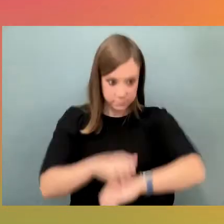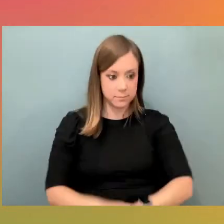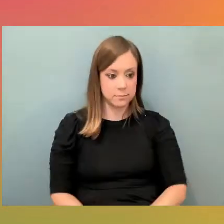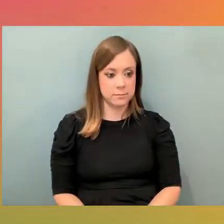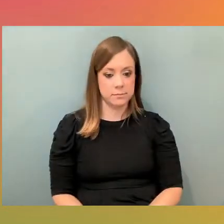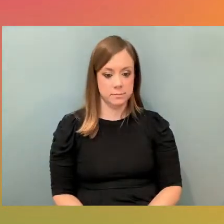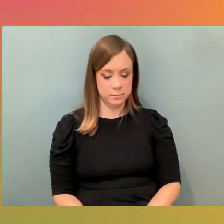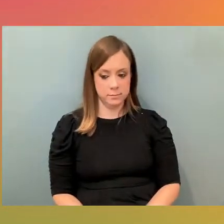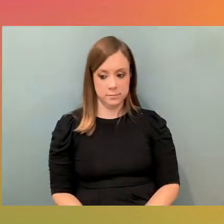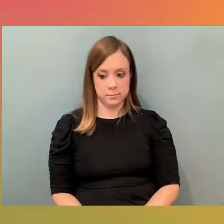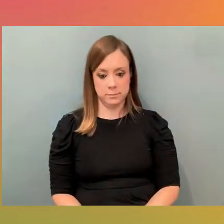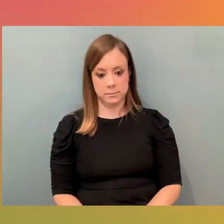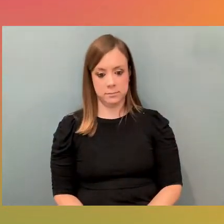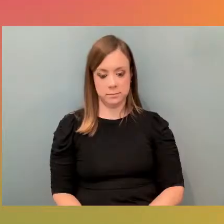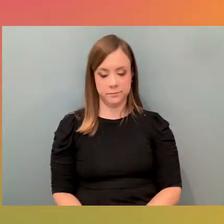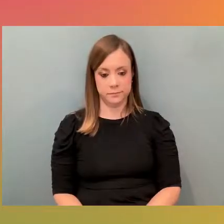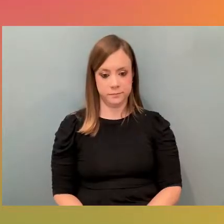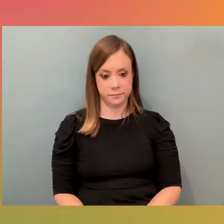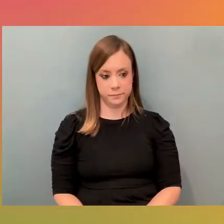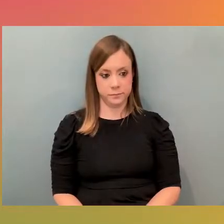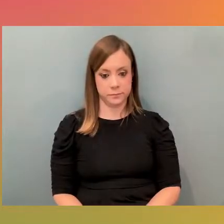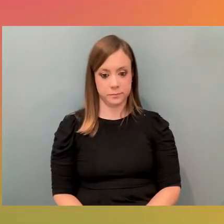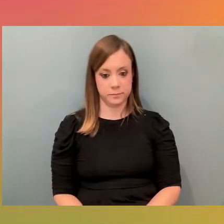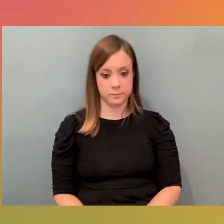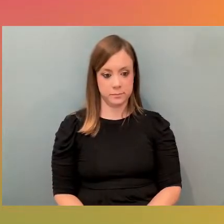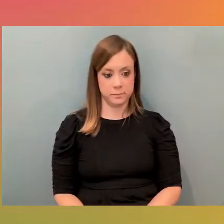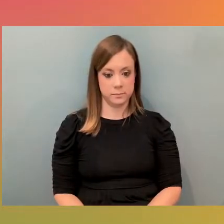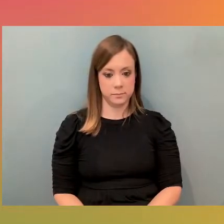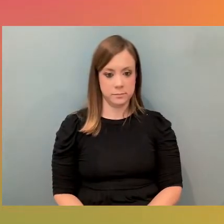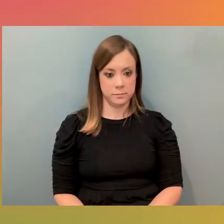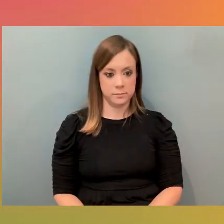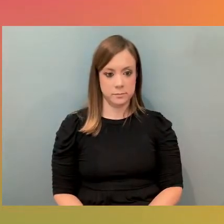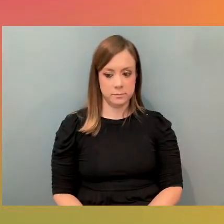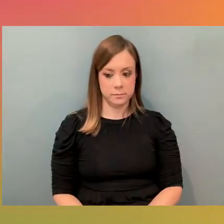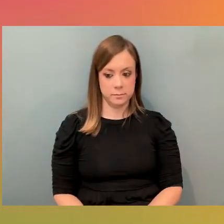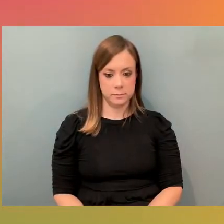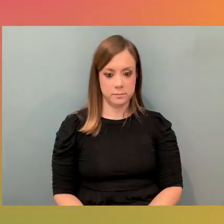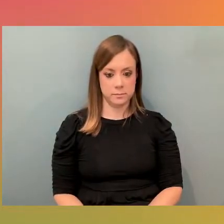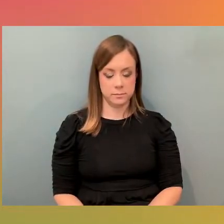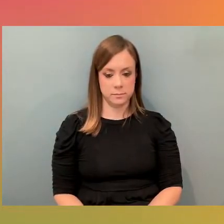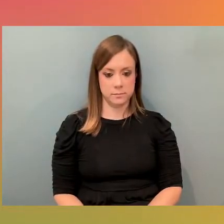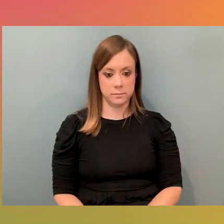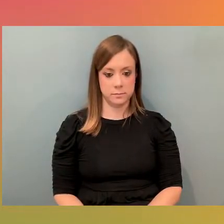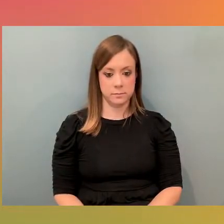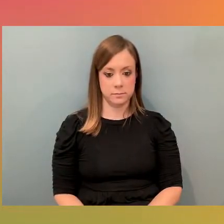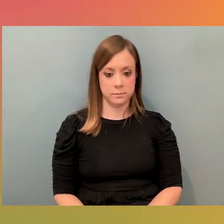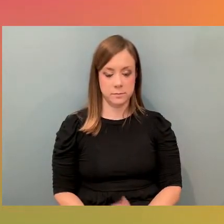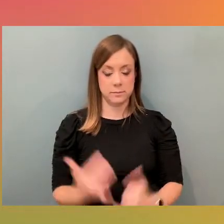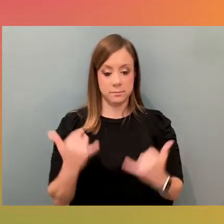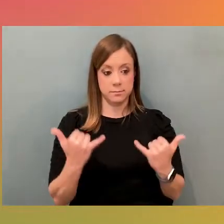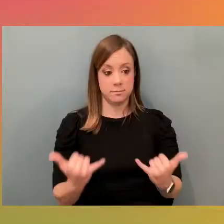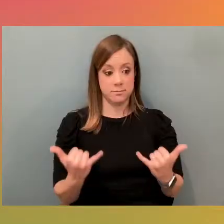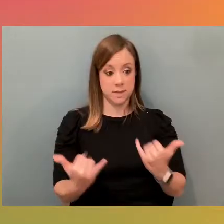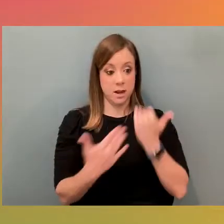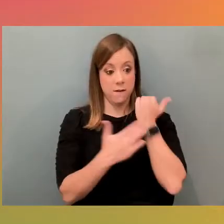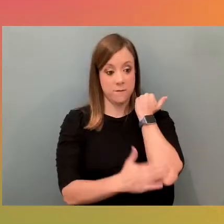GOOD. MAKE A LITTLE PILLOW FOR YOUR